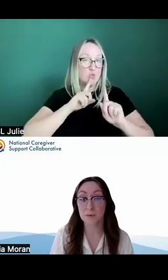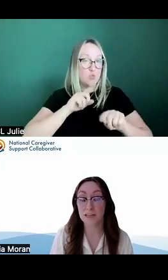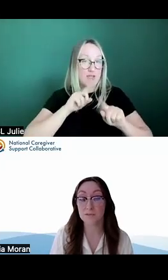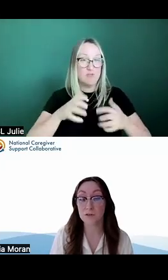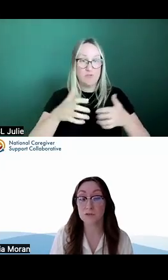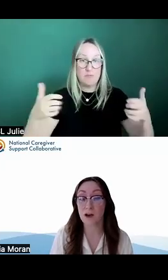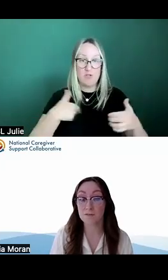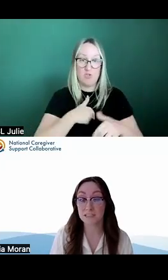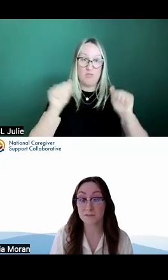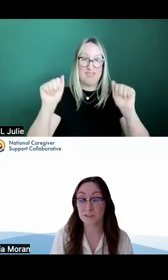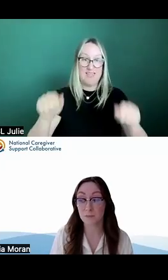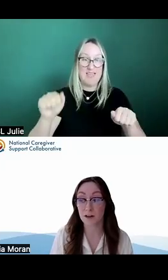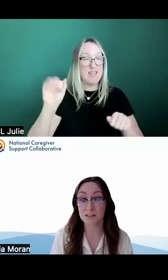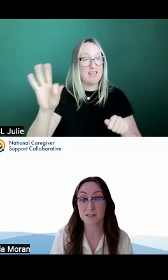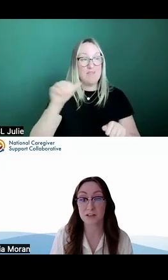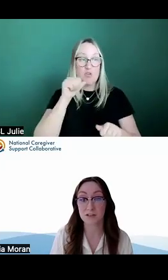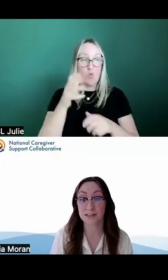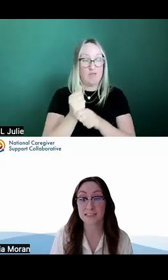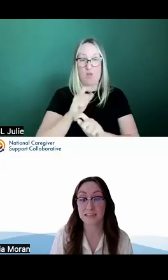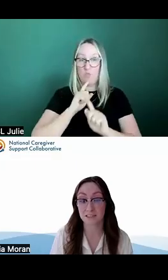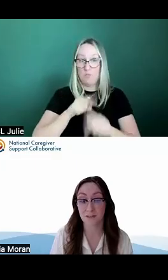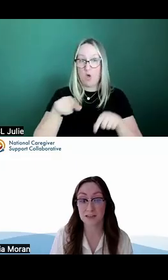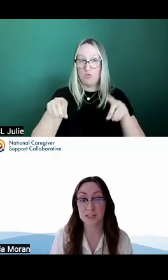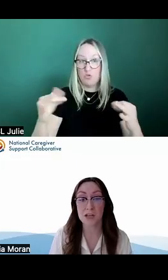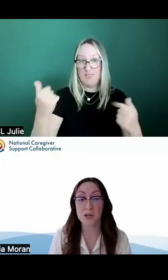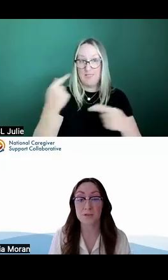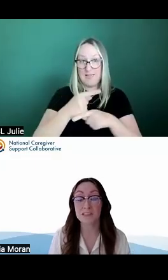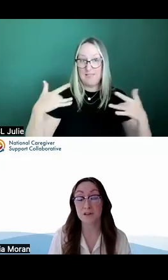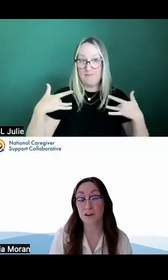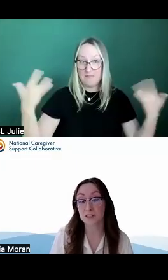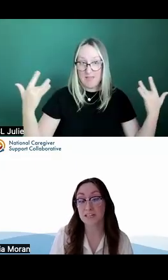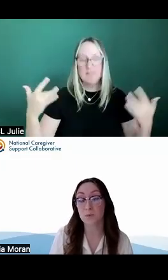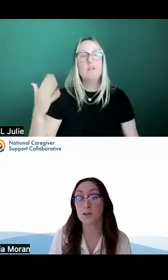but if you do not receive a response during today's event, please know that our team will